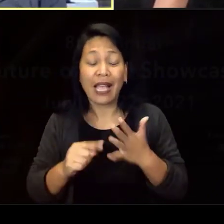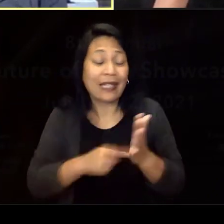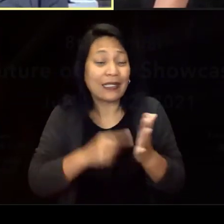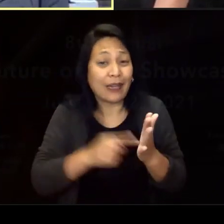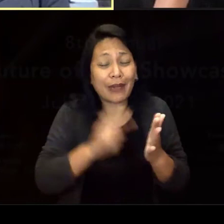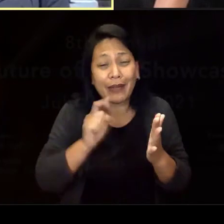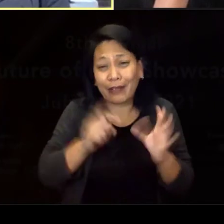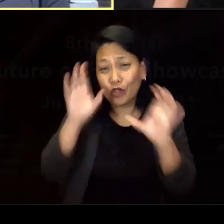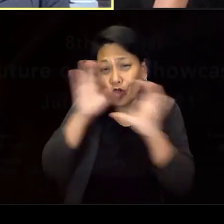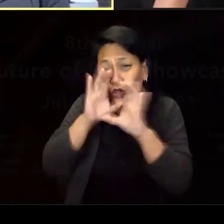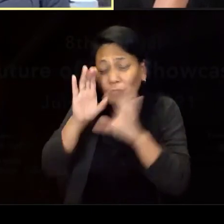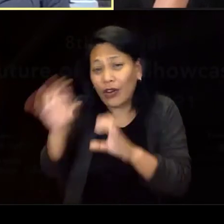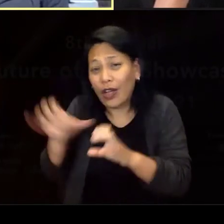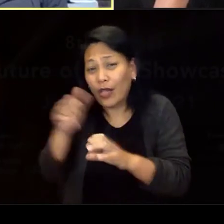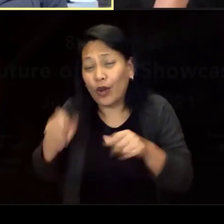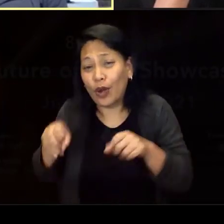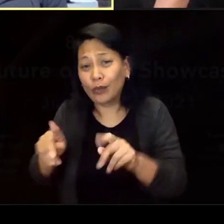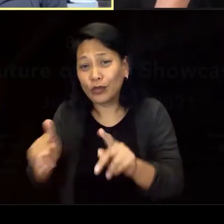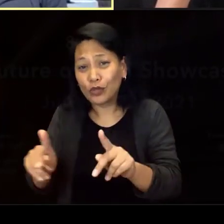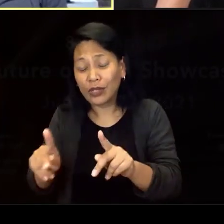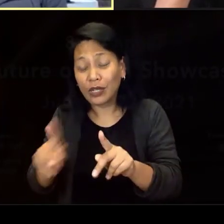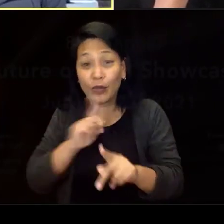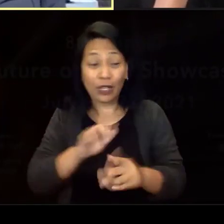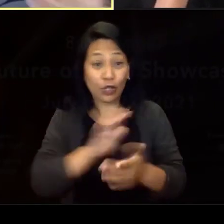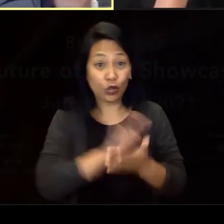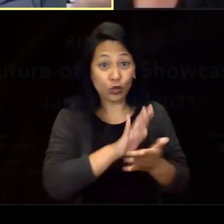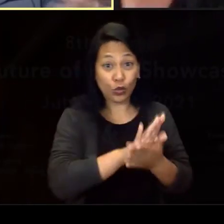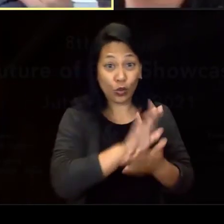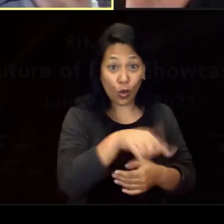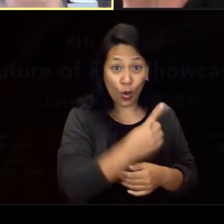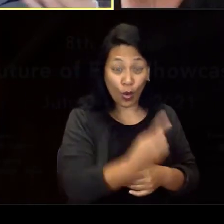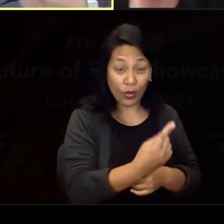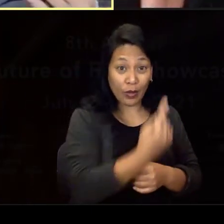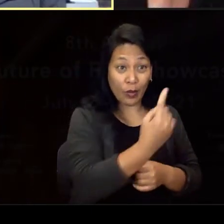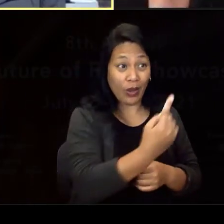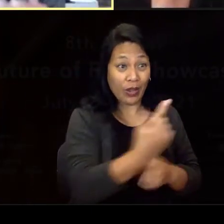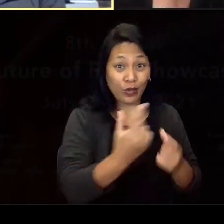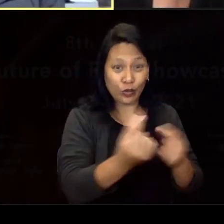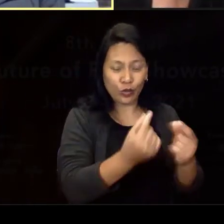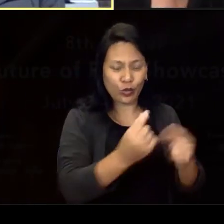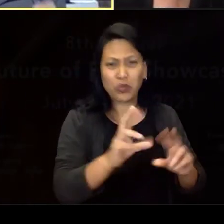isn't always the best option for some times like that, because they don't give you all that information.